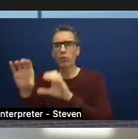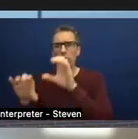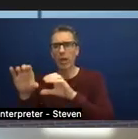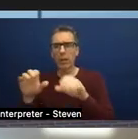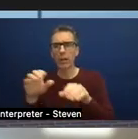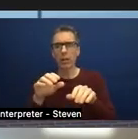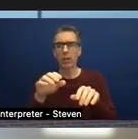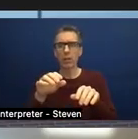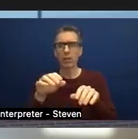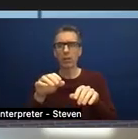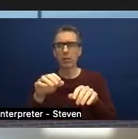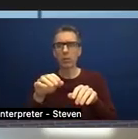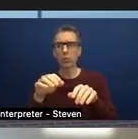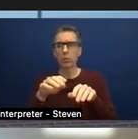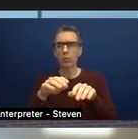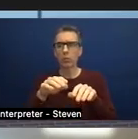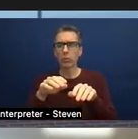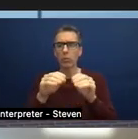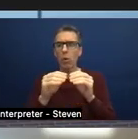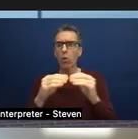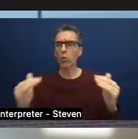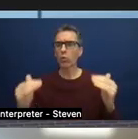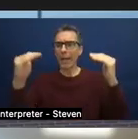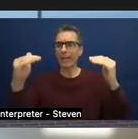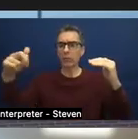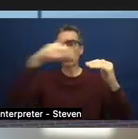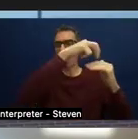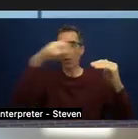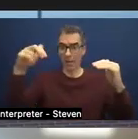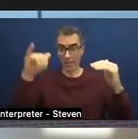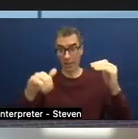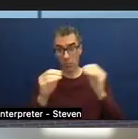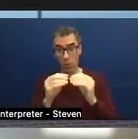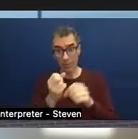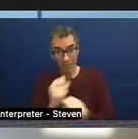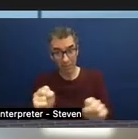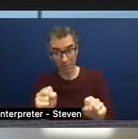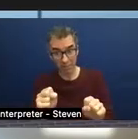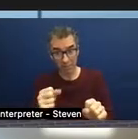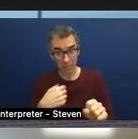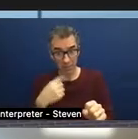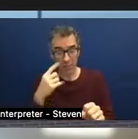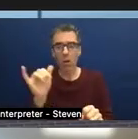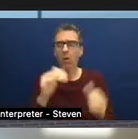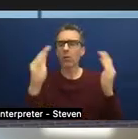And we know that that for sure makes it safer. And then also talking about 38th and Federal